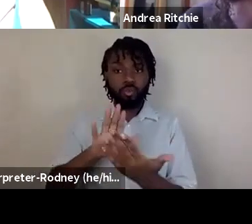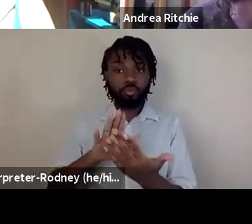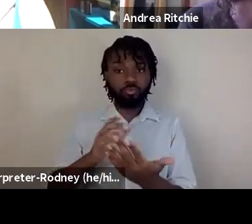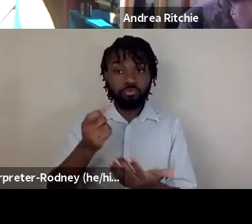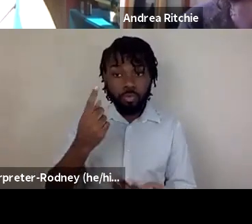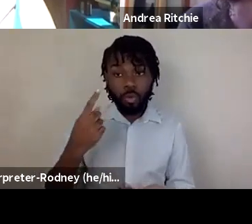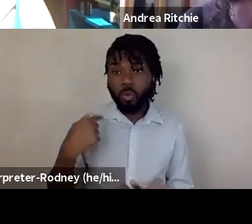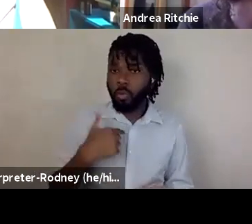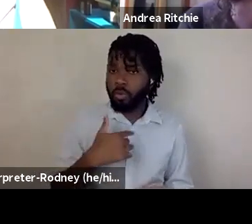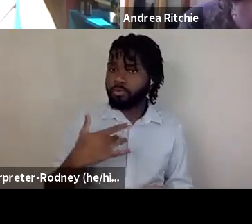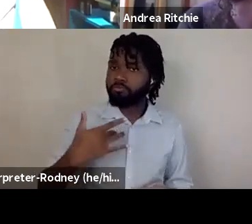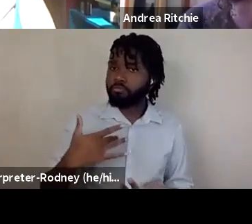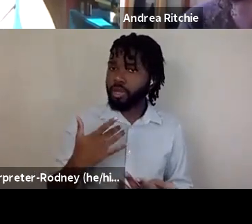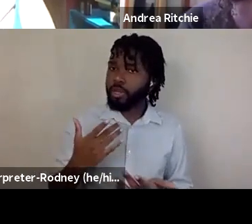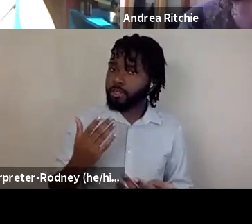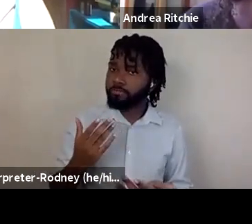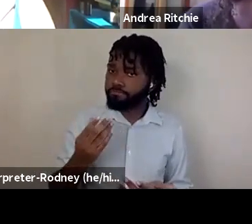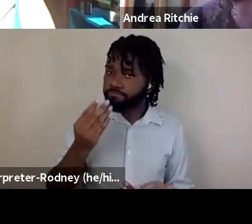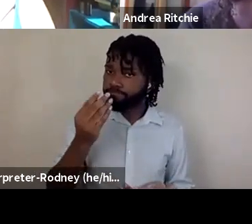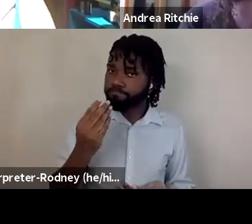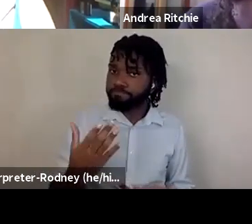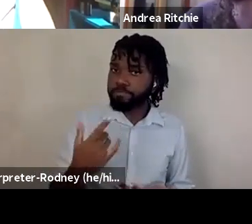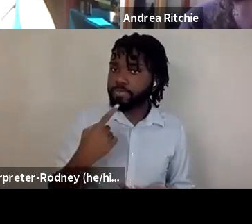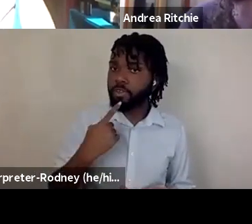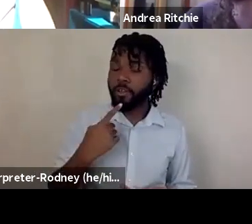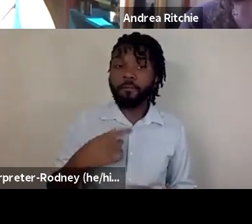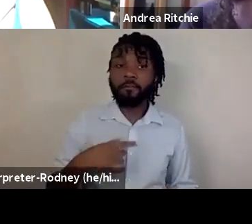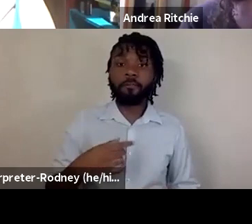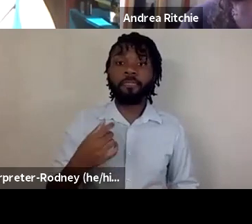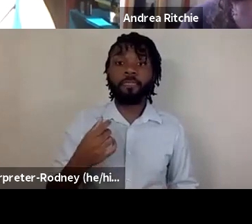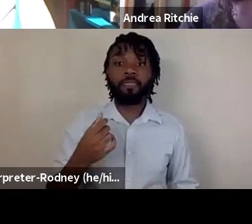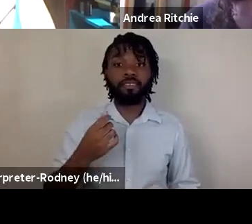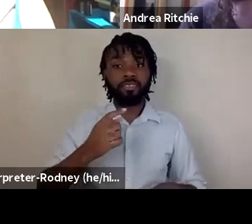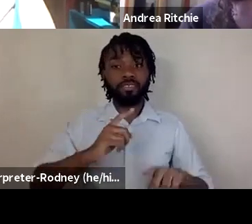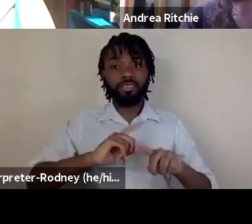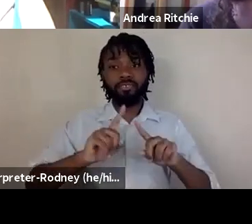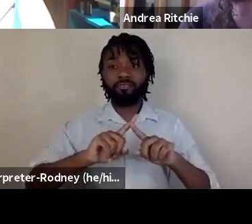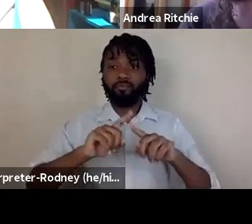while the mechanisms that Western medicine has created